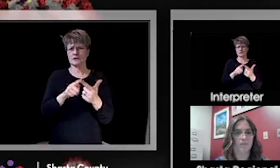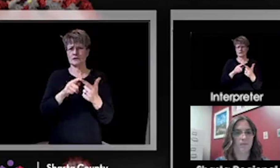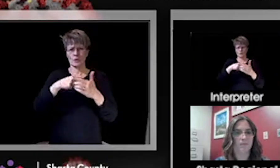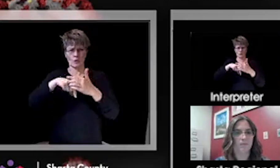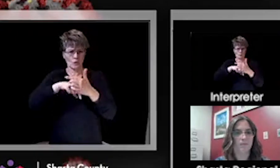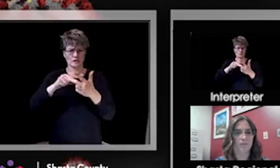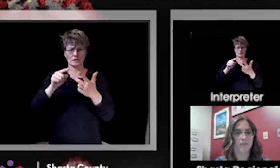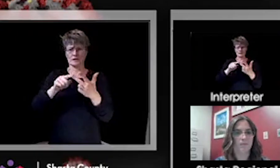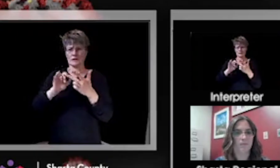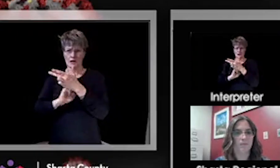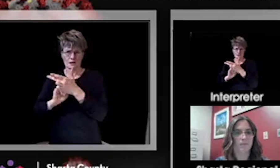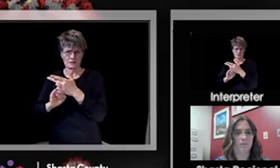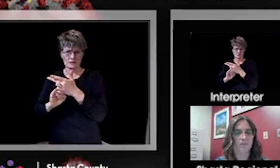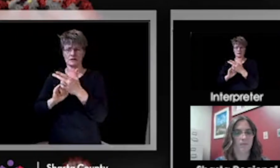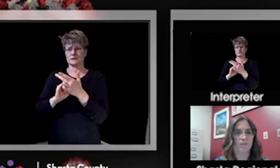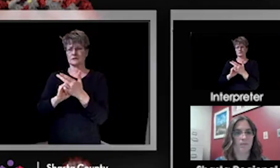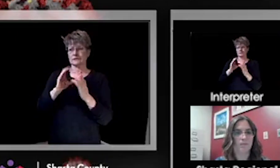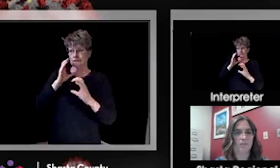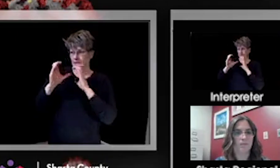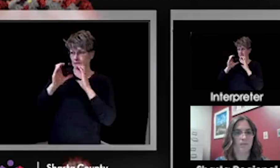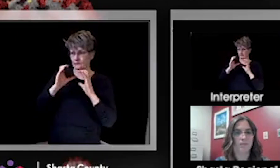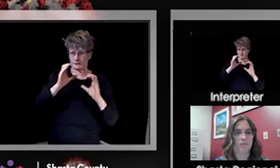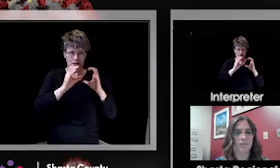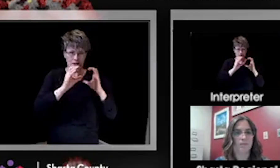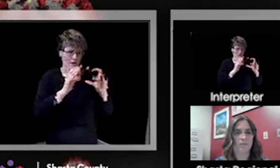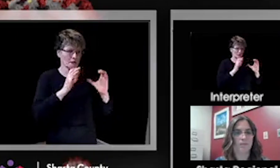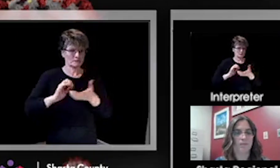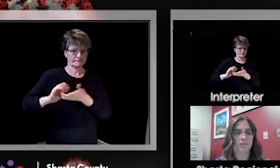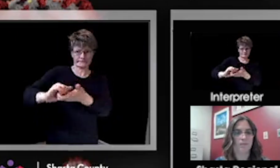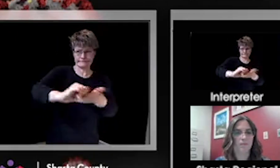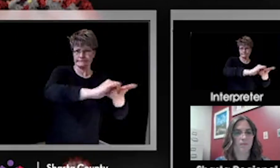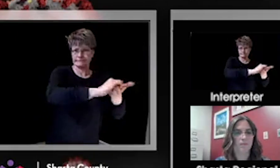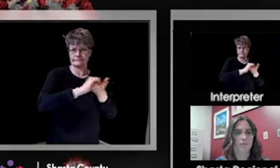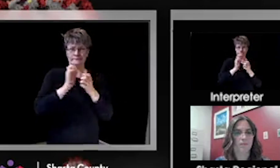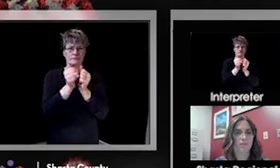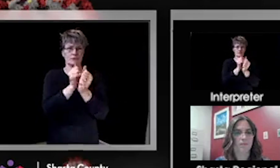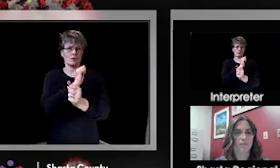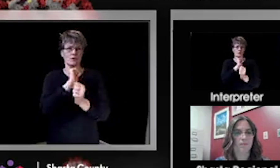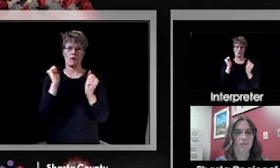closely with our hospital partners to make sure their numbers aren’t going up. That’s